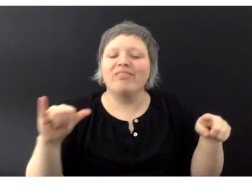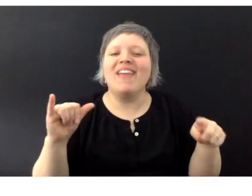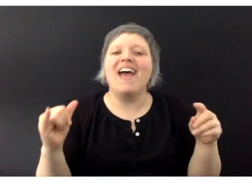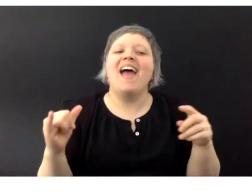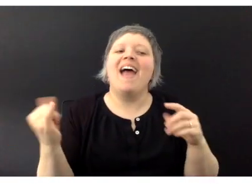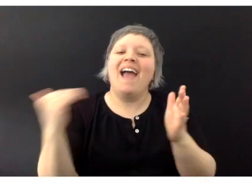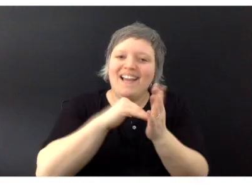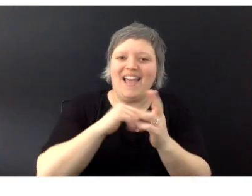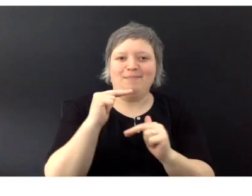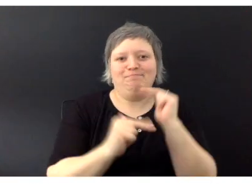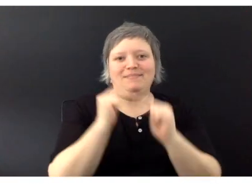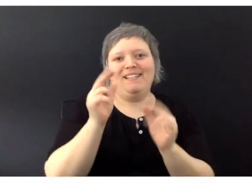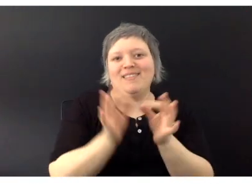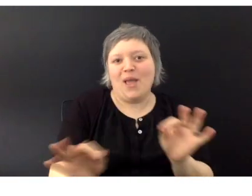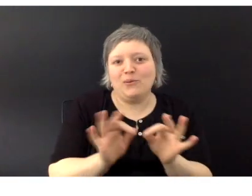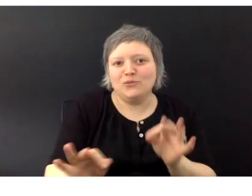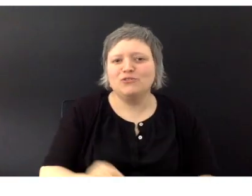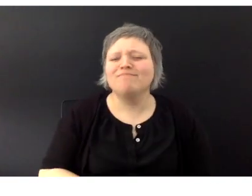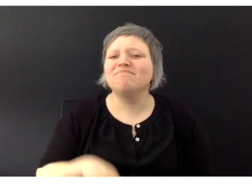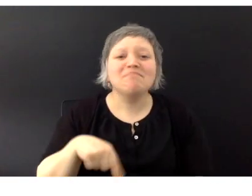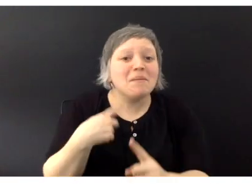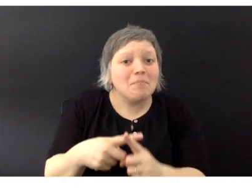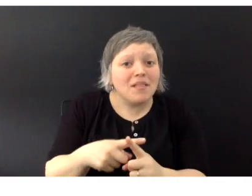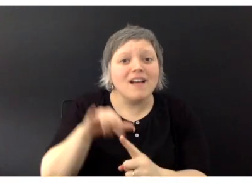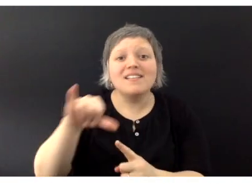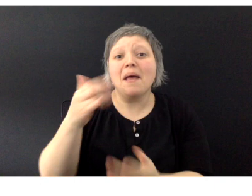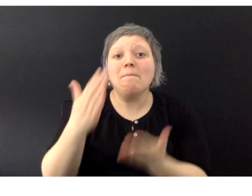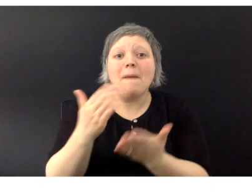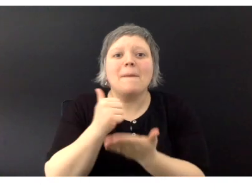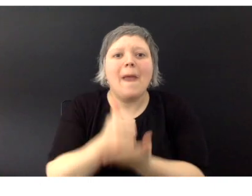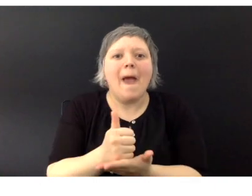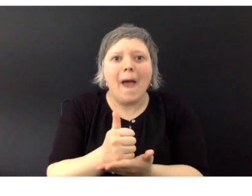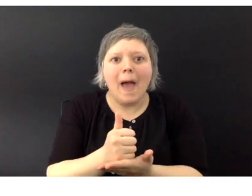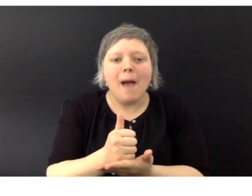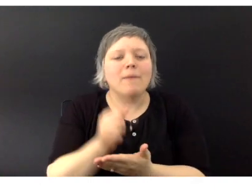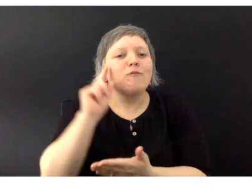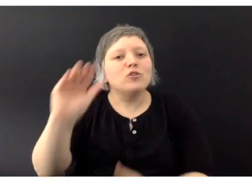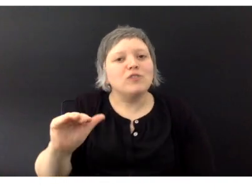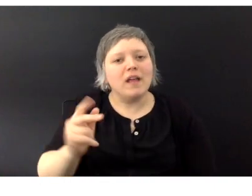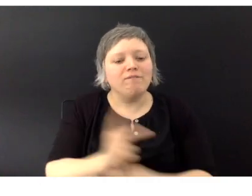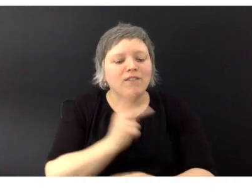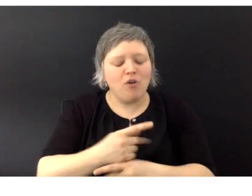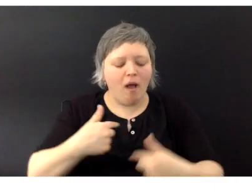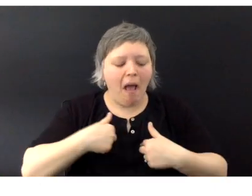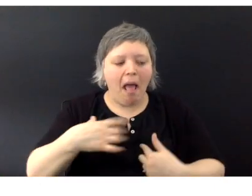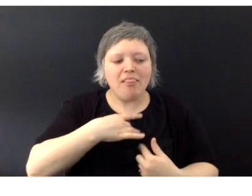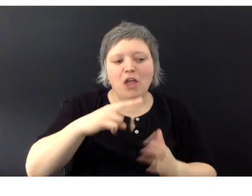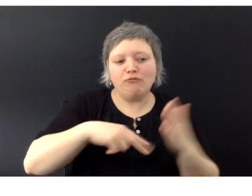to different types of language. And also, they might find a favorite author or a favorite series